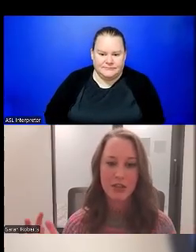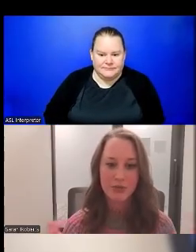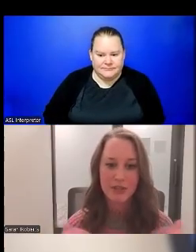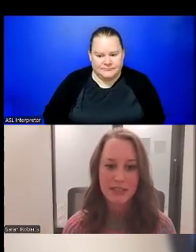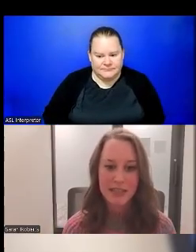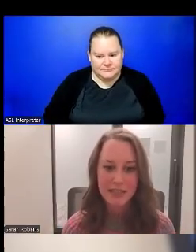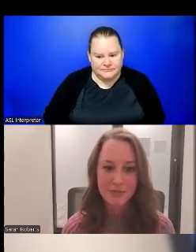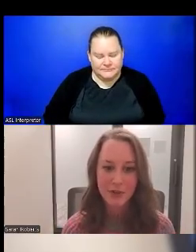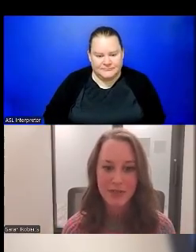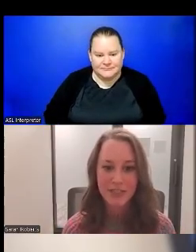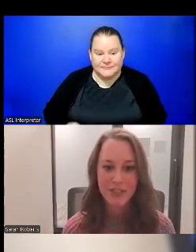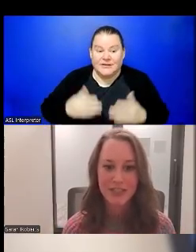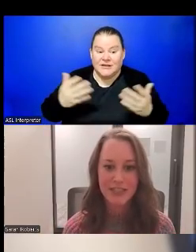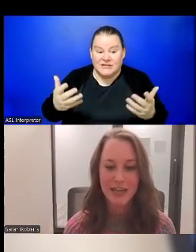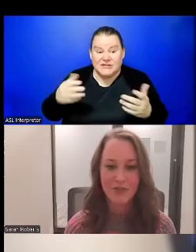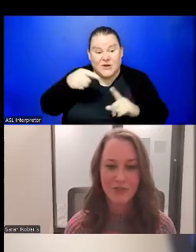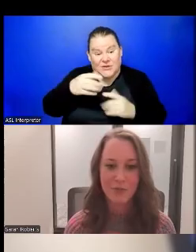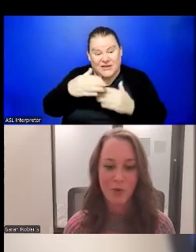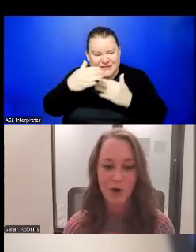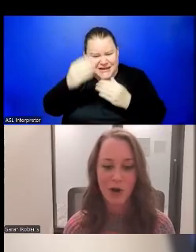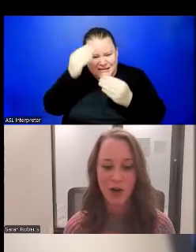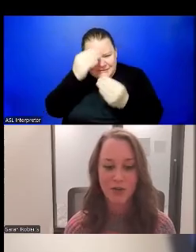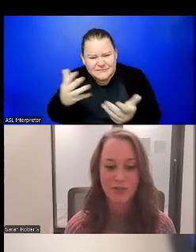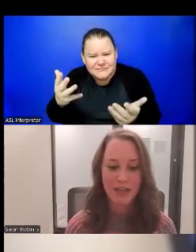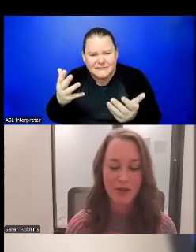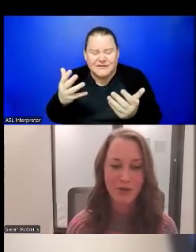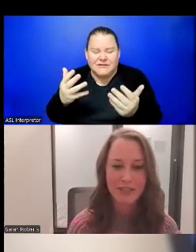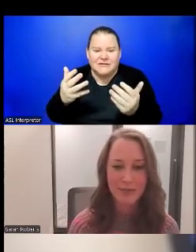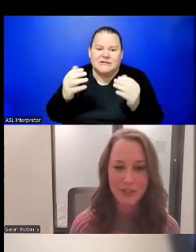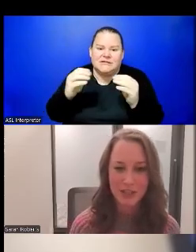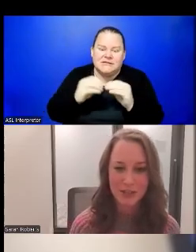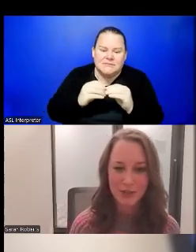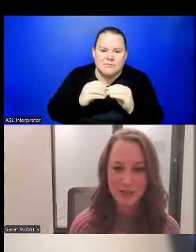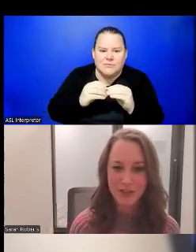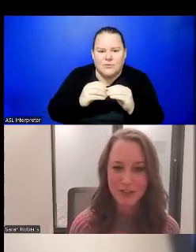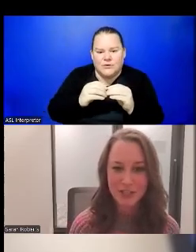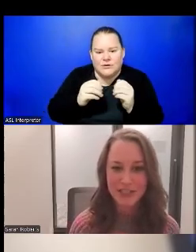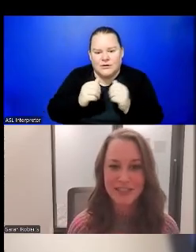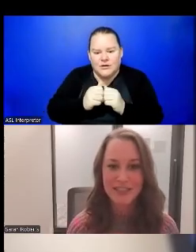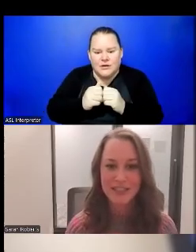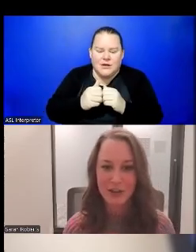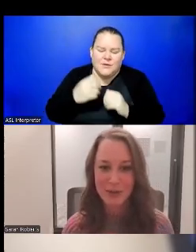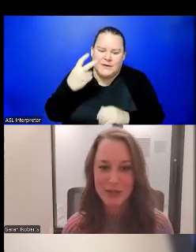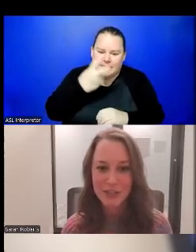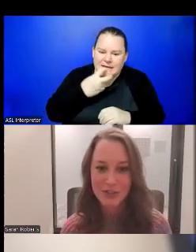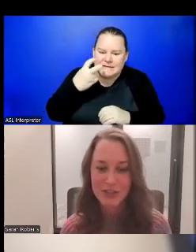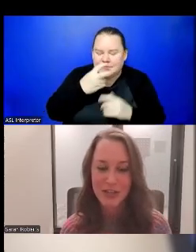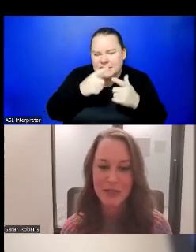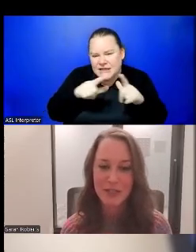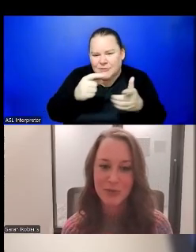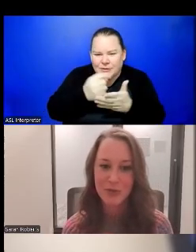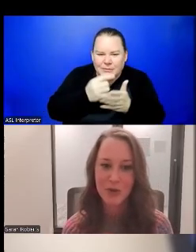So this next information is kind of more like what the speech language pathologist and occupational therapist would be